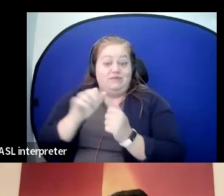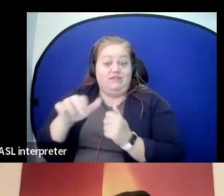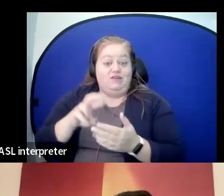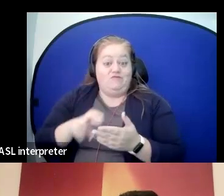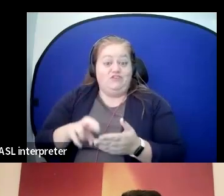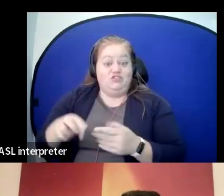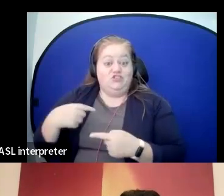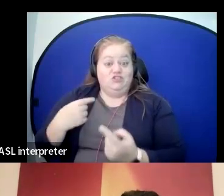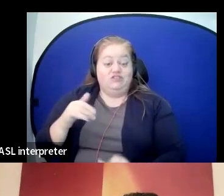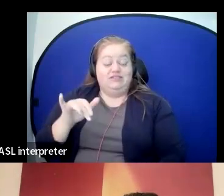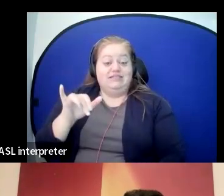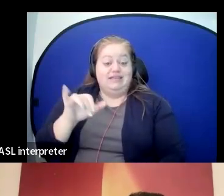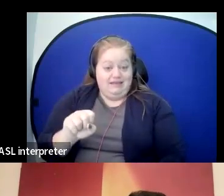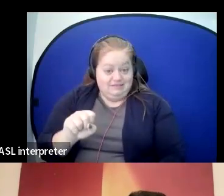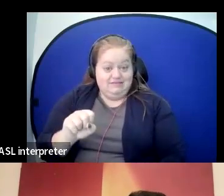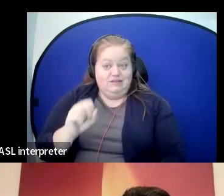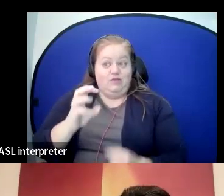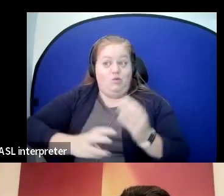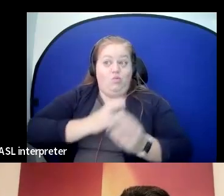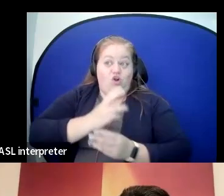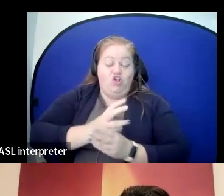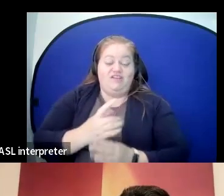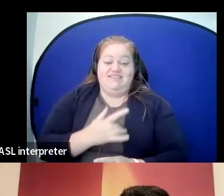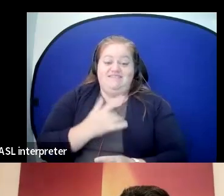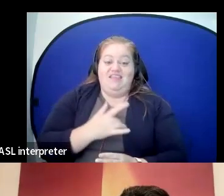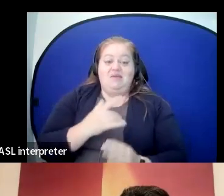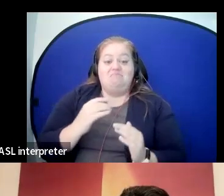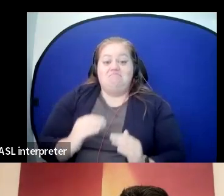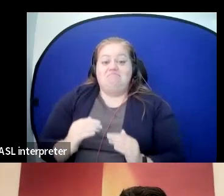the world is generally moving in a more accessible direction,